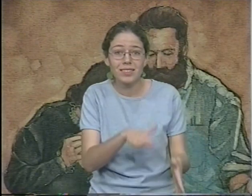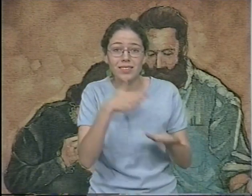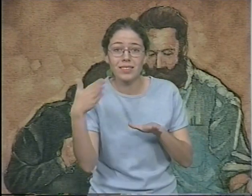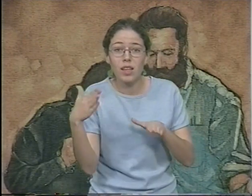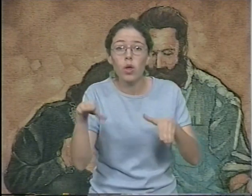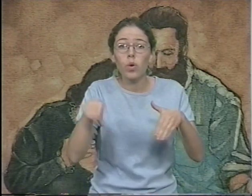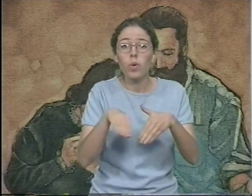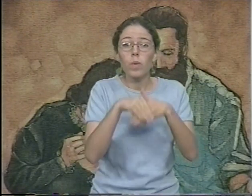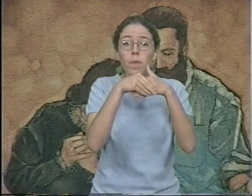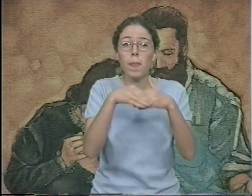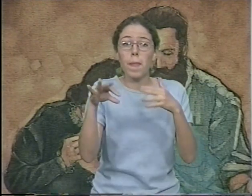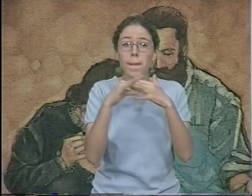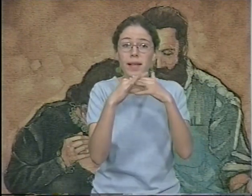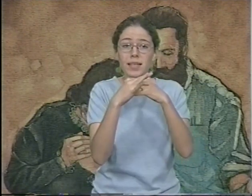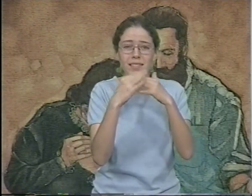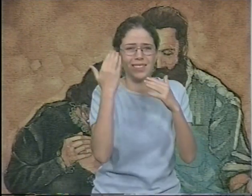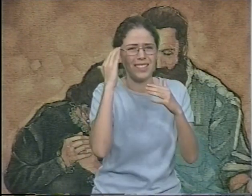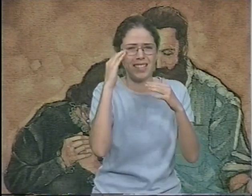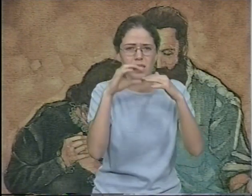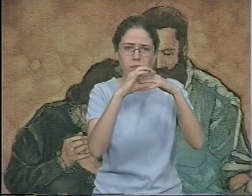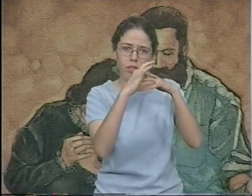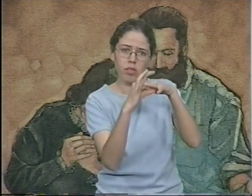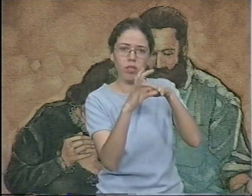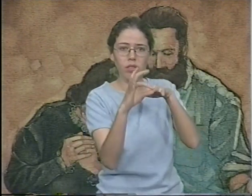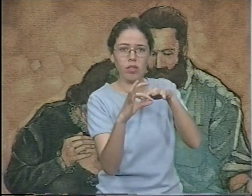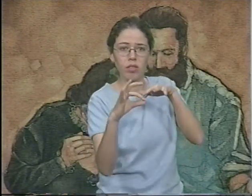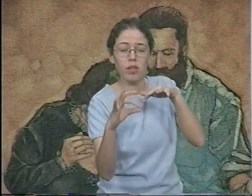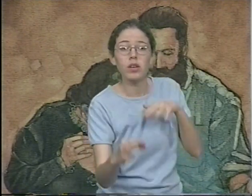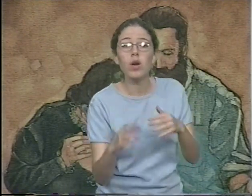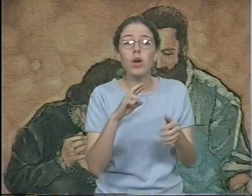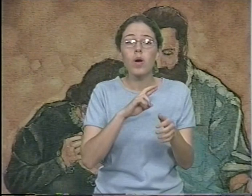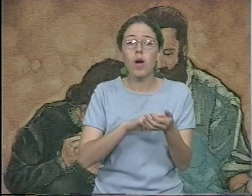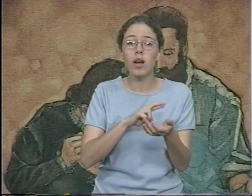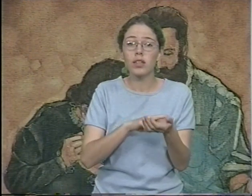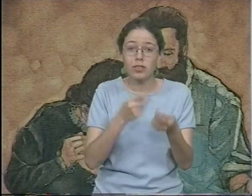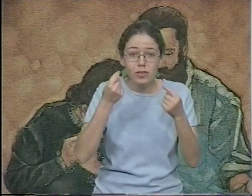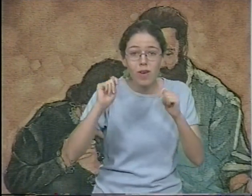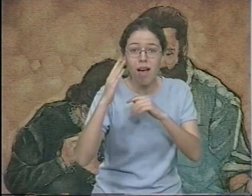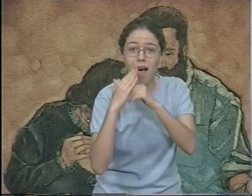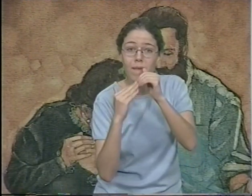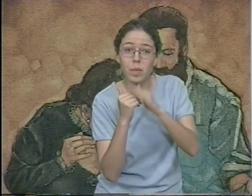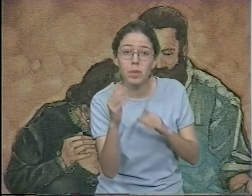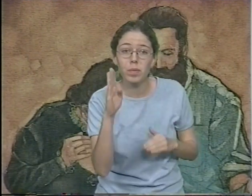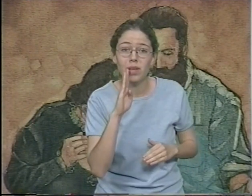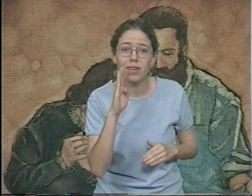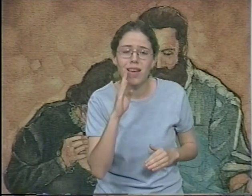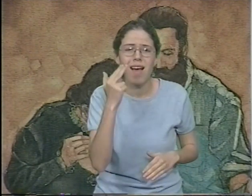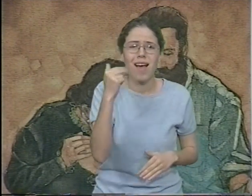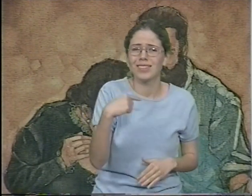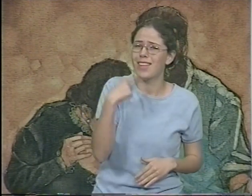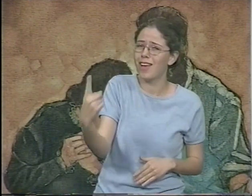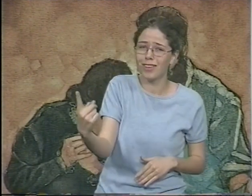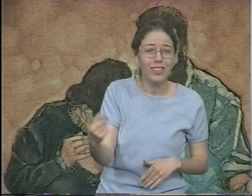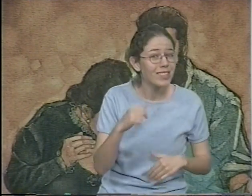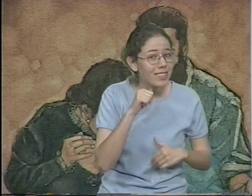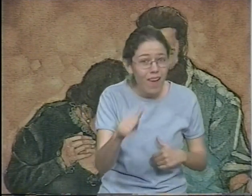made her think of skeletons and death. Her wedding ring seemed to be floating around a bony finger.